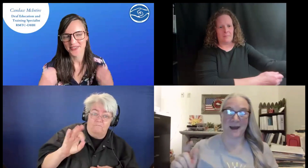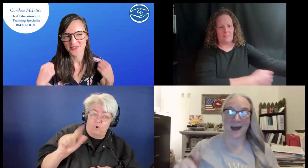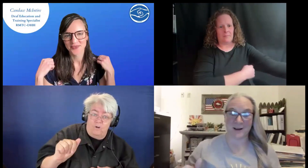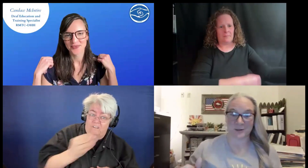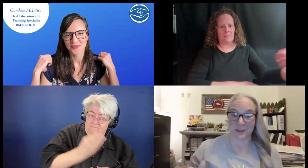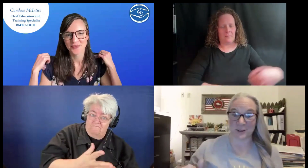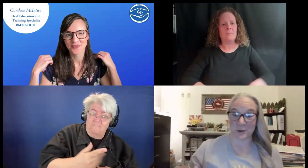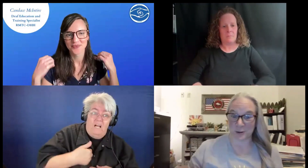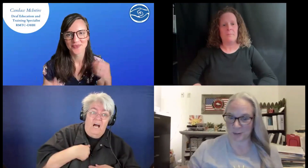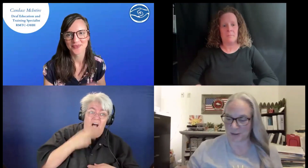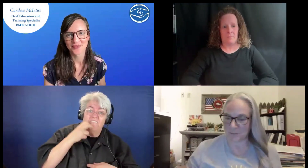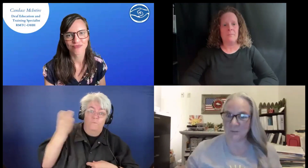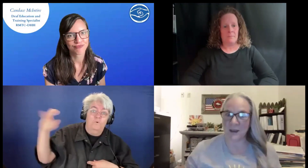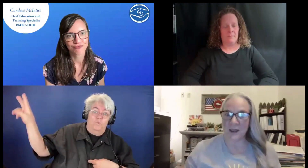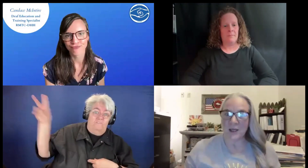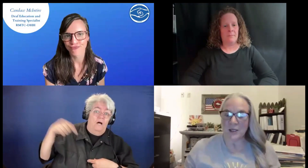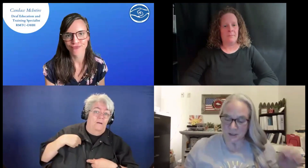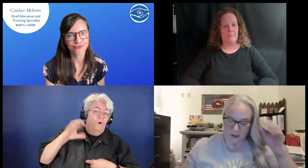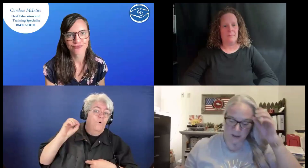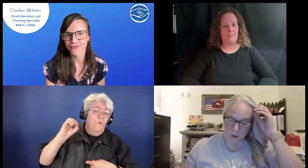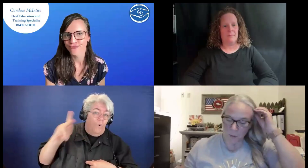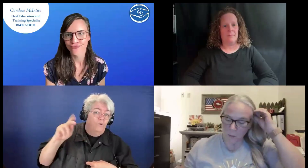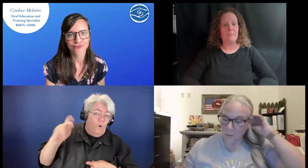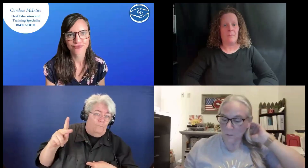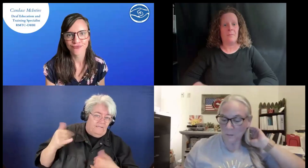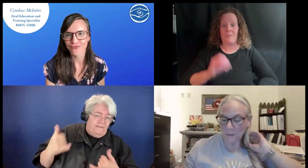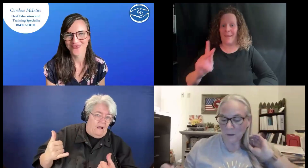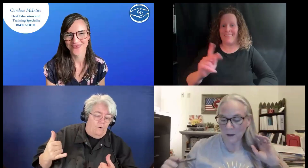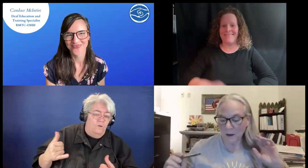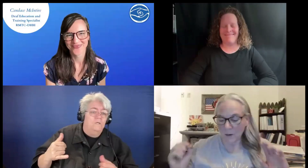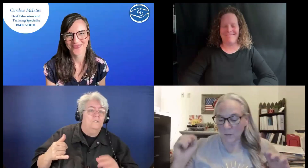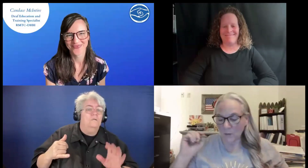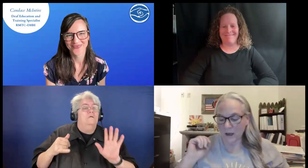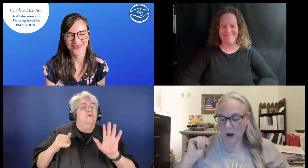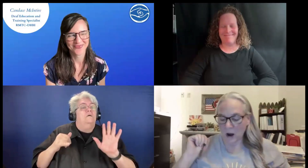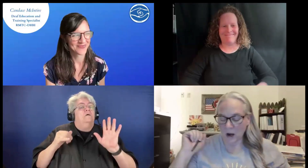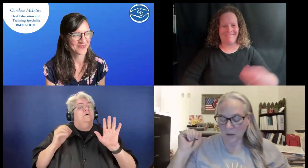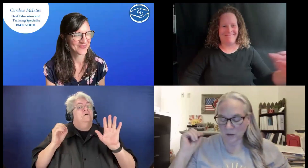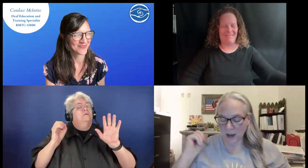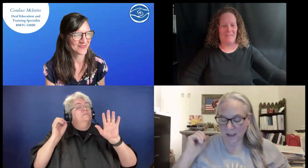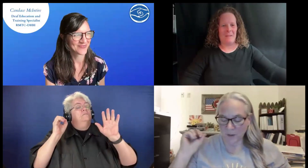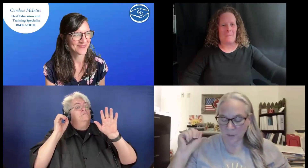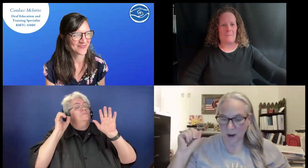I'm actually in Oklahoma. So we are trying to